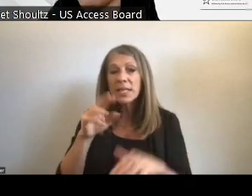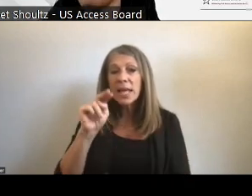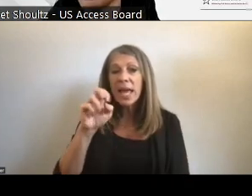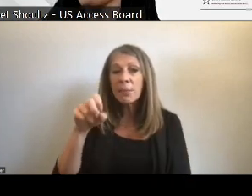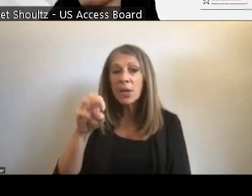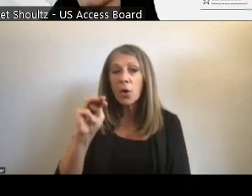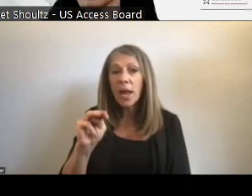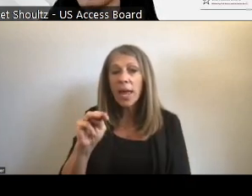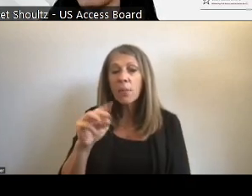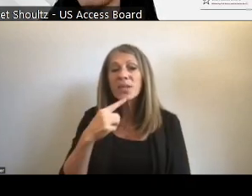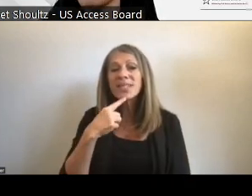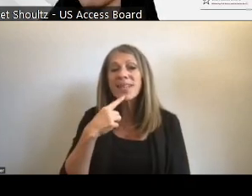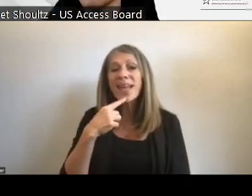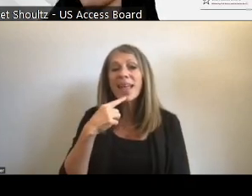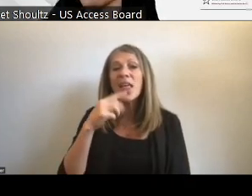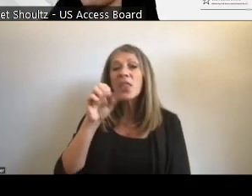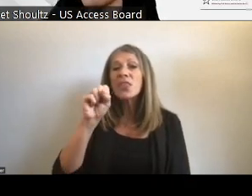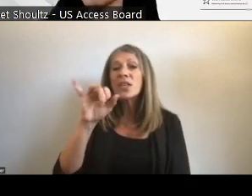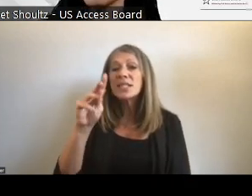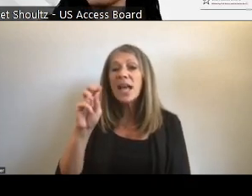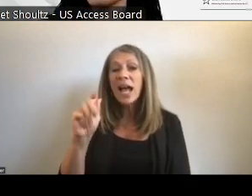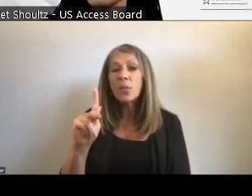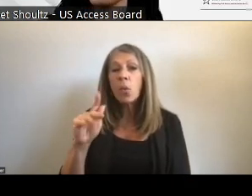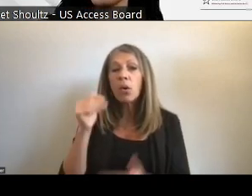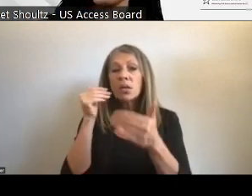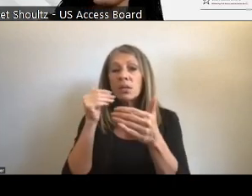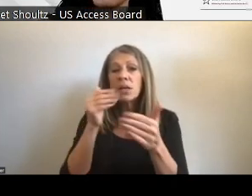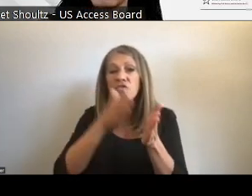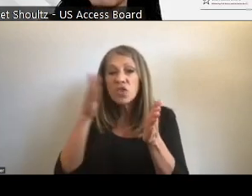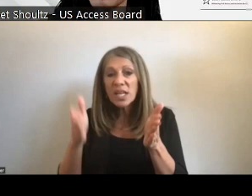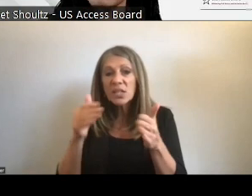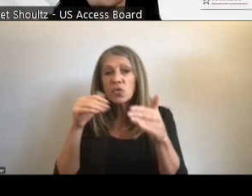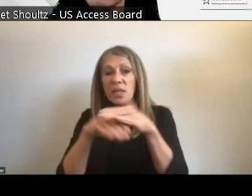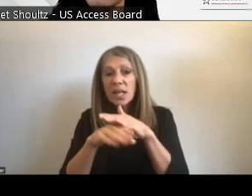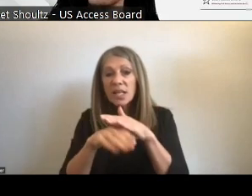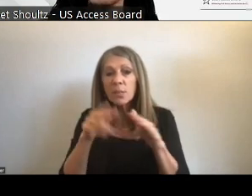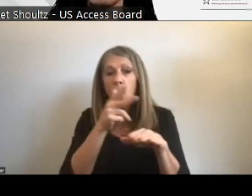advisory, we stated that the sidewalk adjacent to accessible parallel parking spaces should